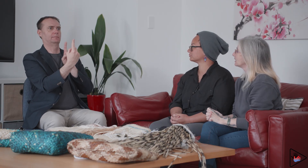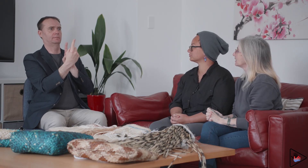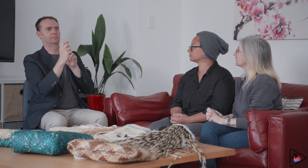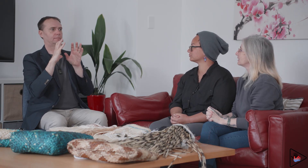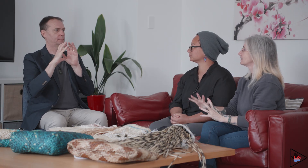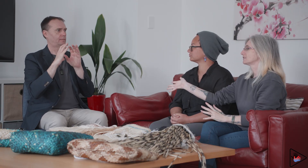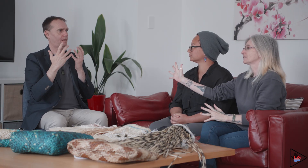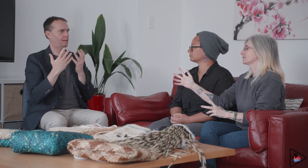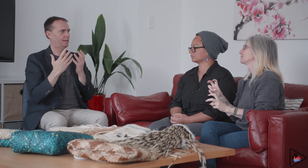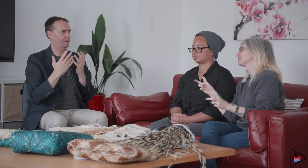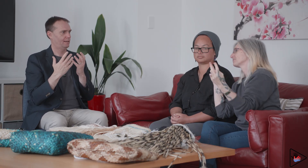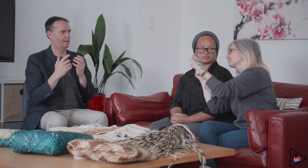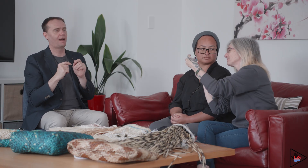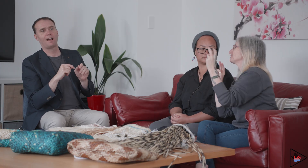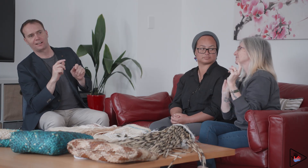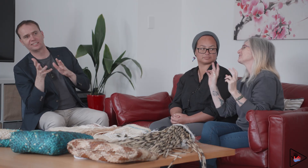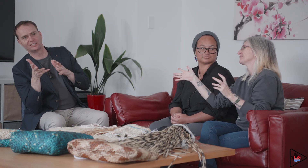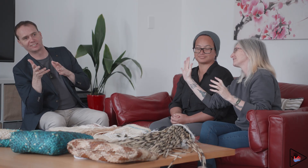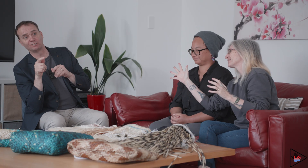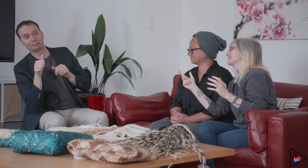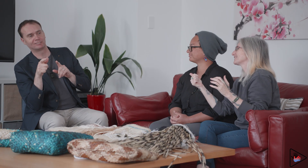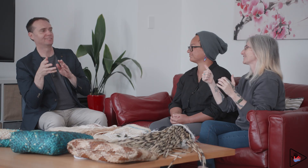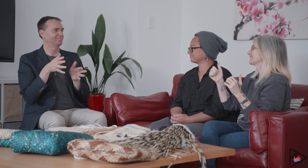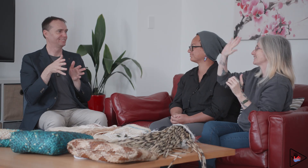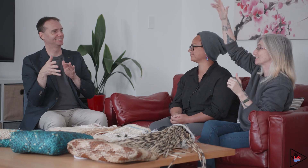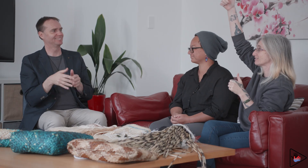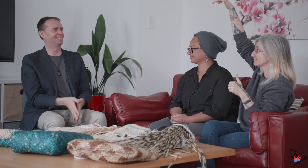two Deaf people and they can't see each other. How do you communicate? Oh, you can kind of sign